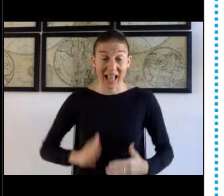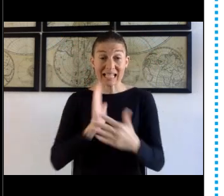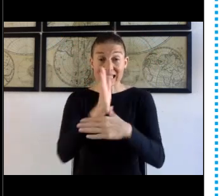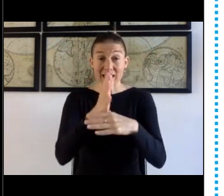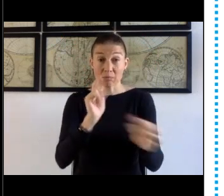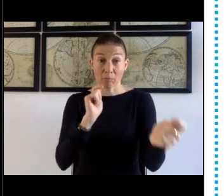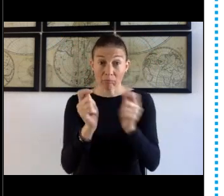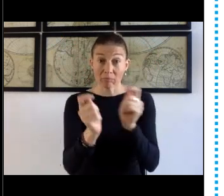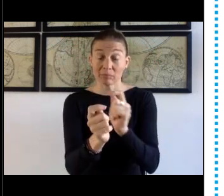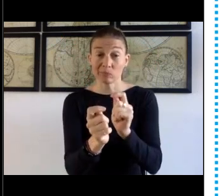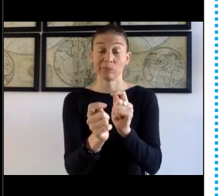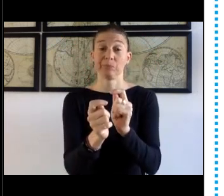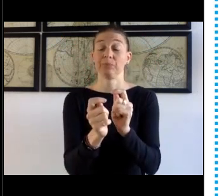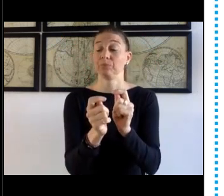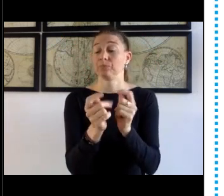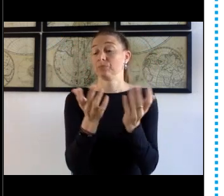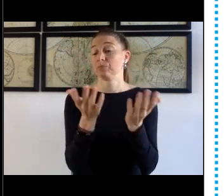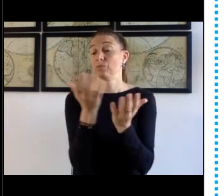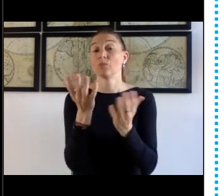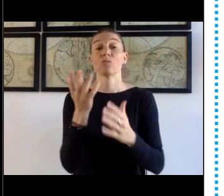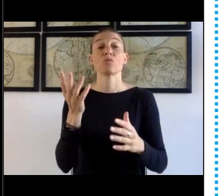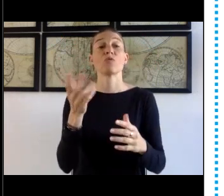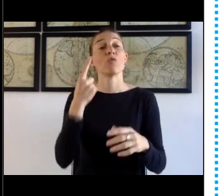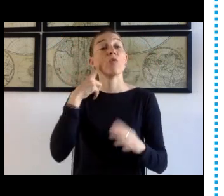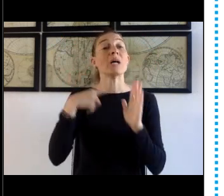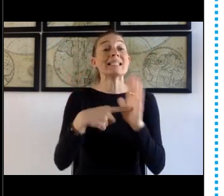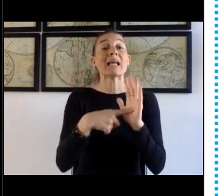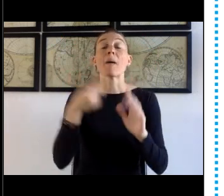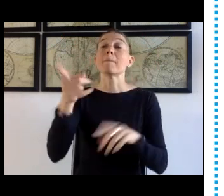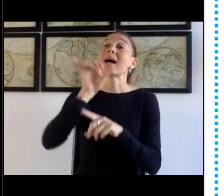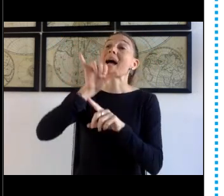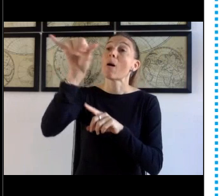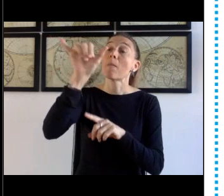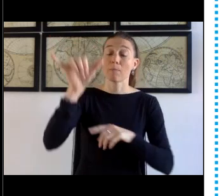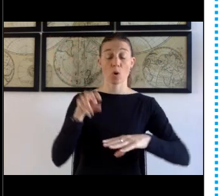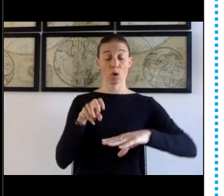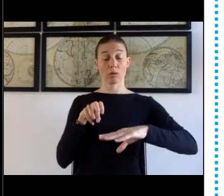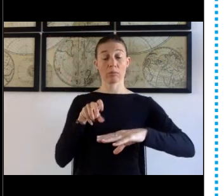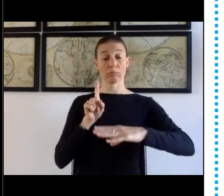all the check-in machines at airports and ticketing machines of trains,